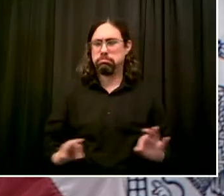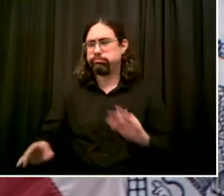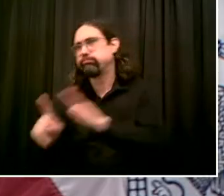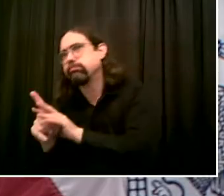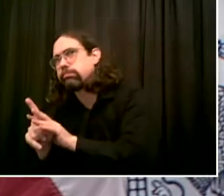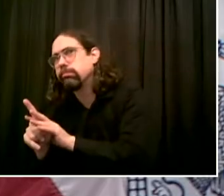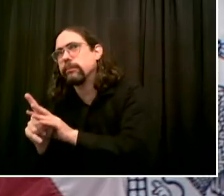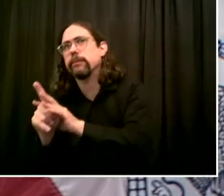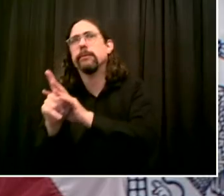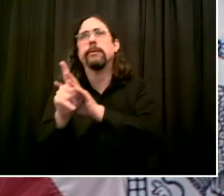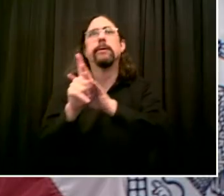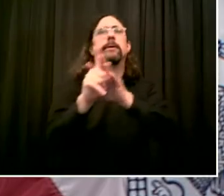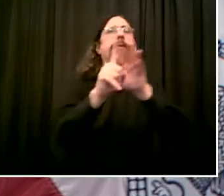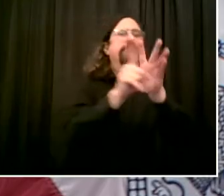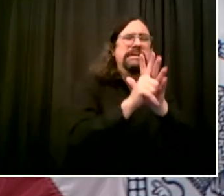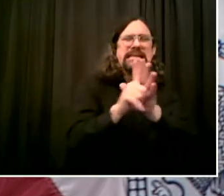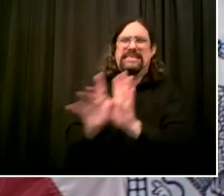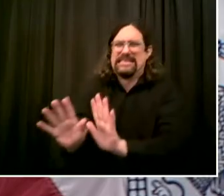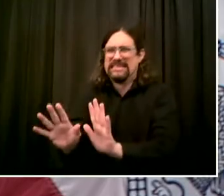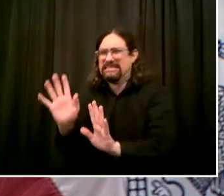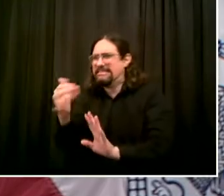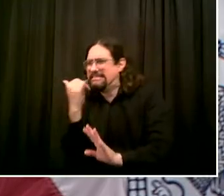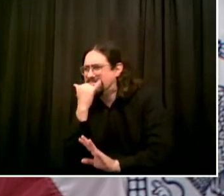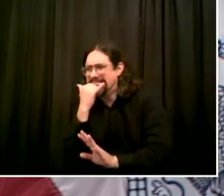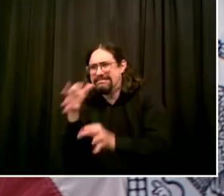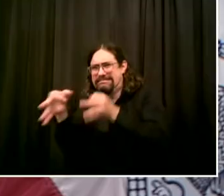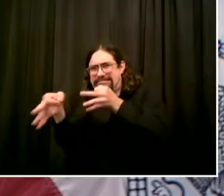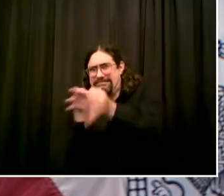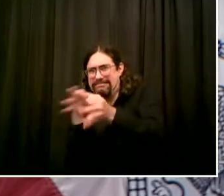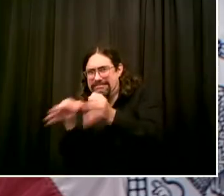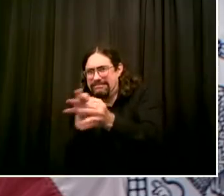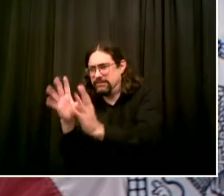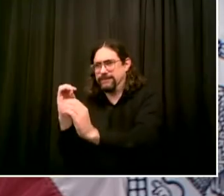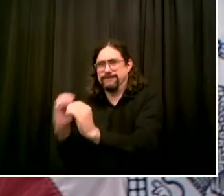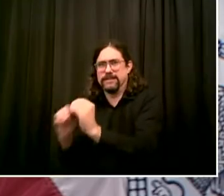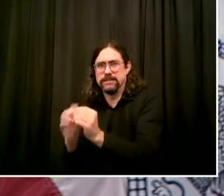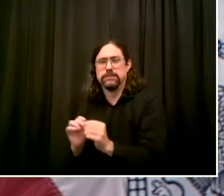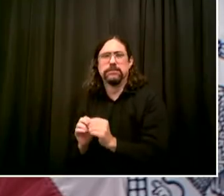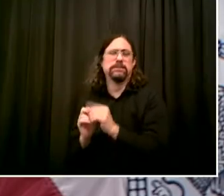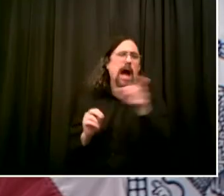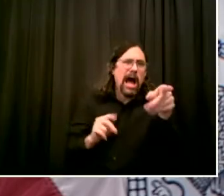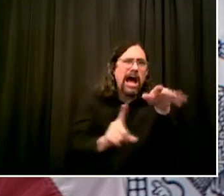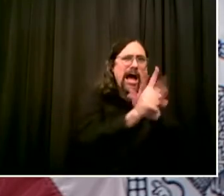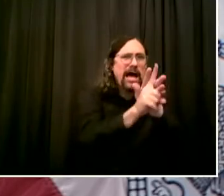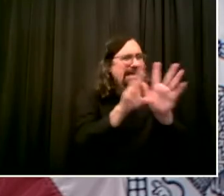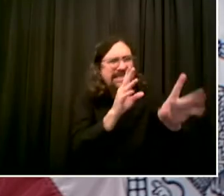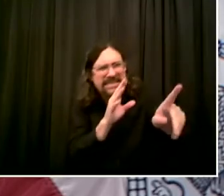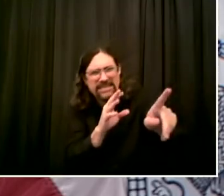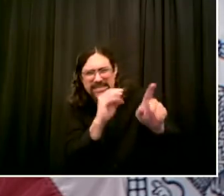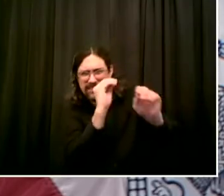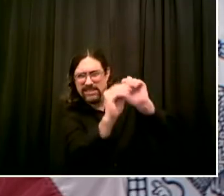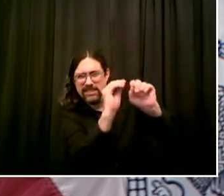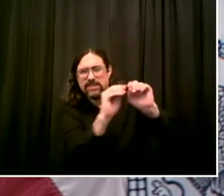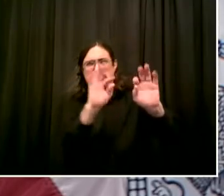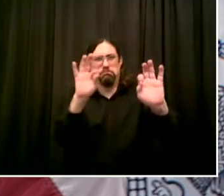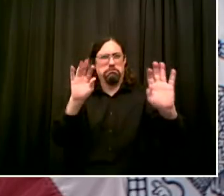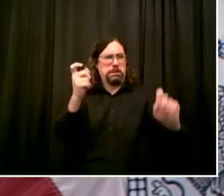GHIH . SOMETIM ES